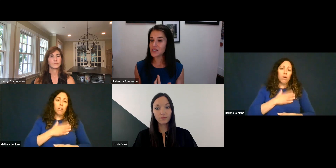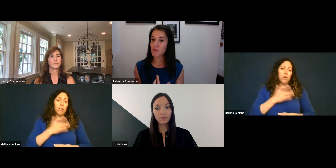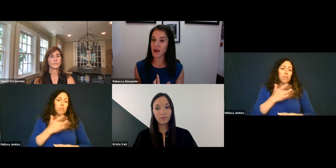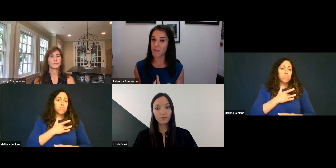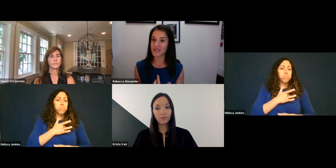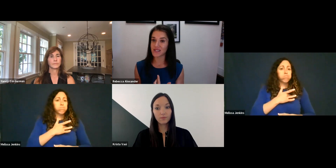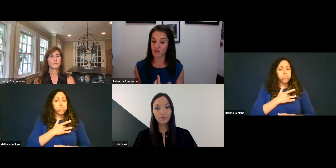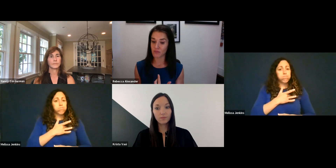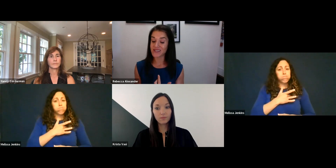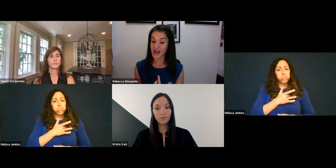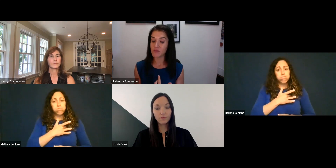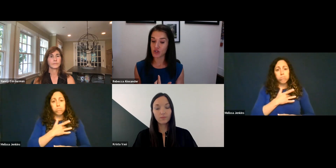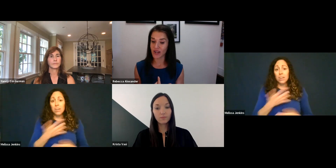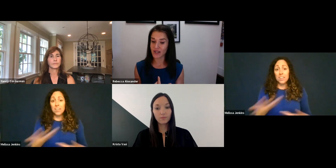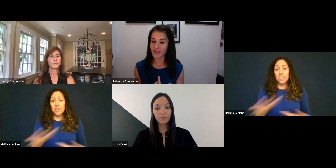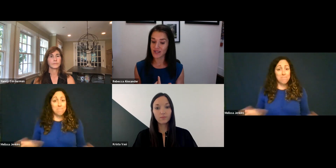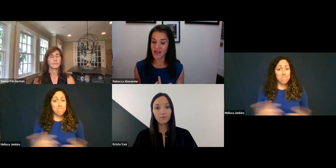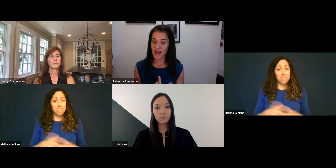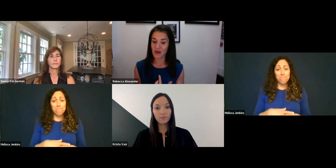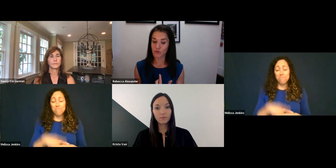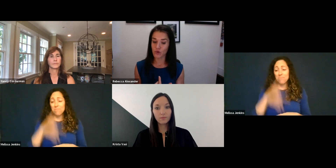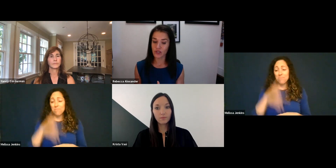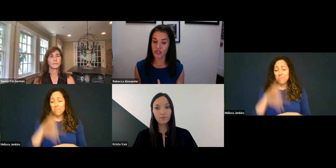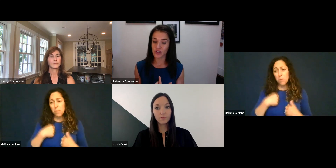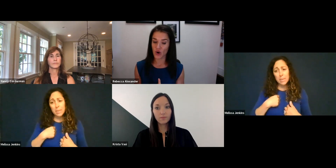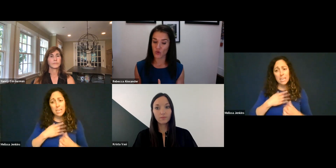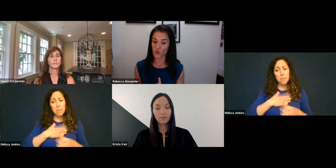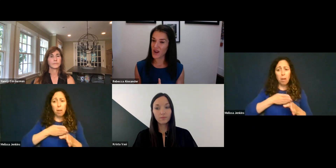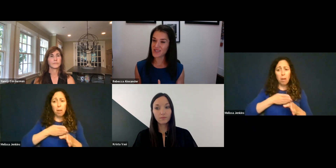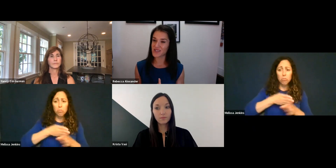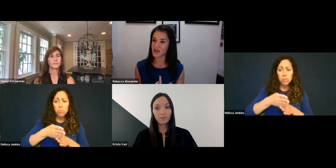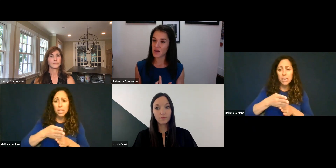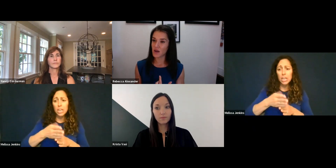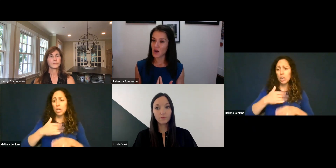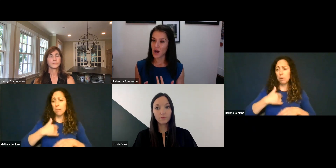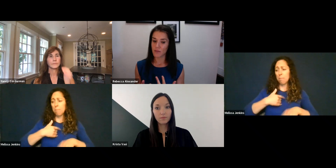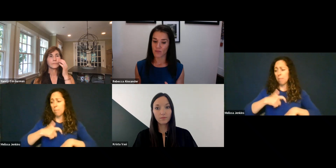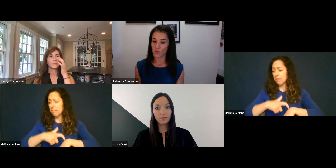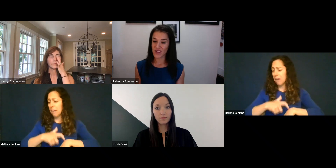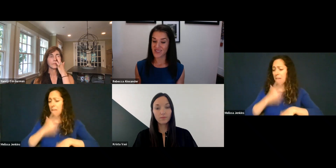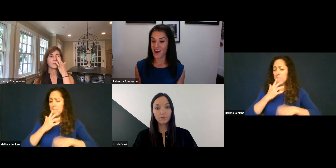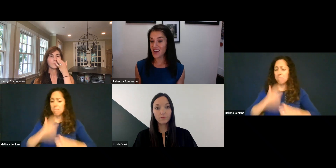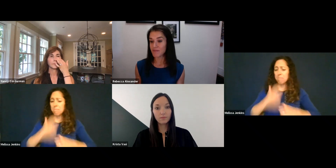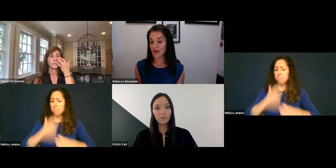I spend myself my time doing, I really don't waste time.